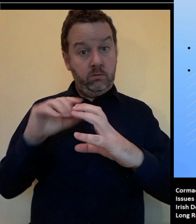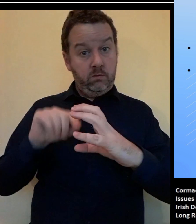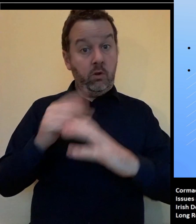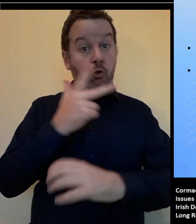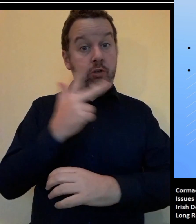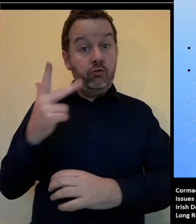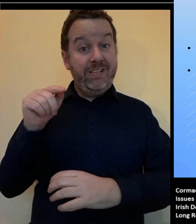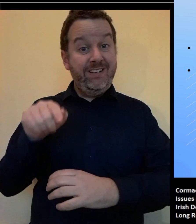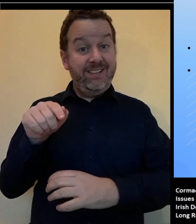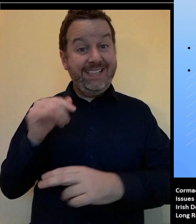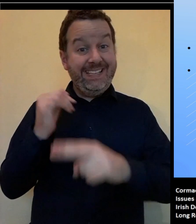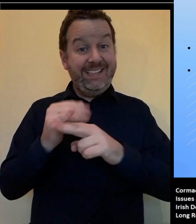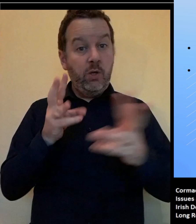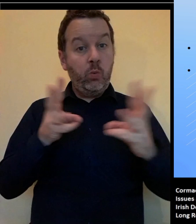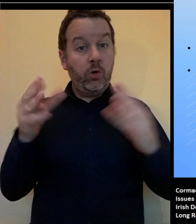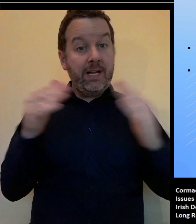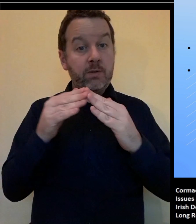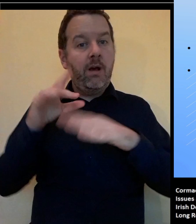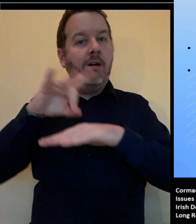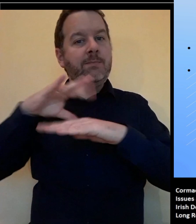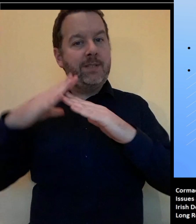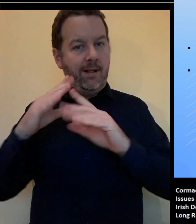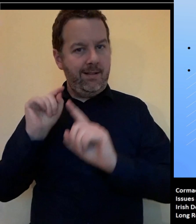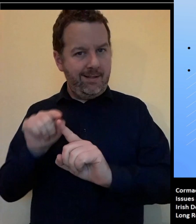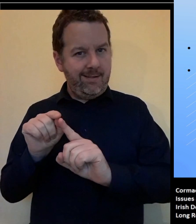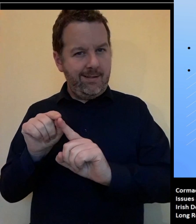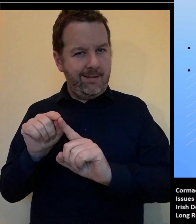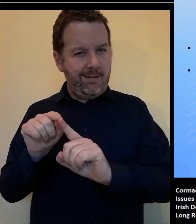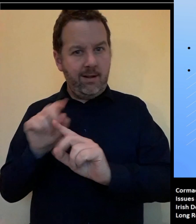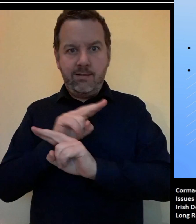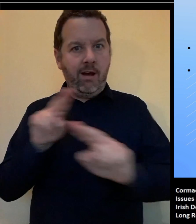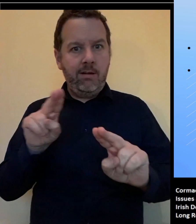one-third of them - 33 - were actually in the workhouse hospitals.